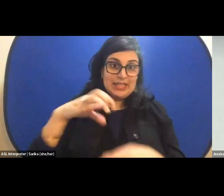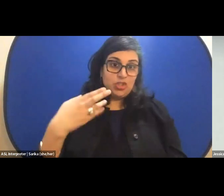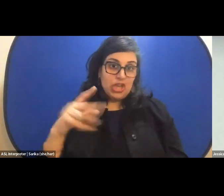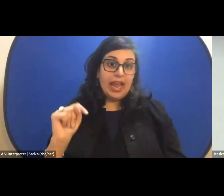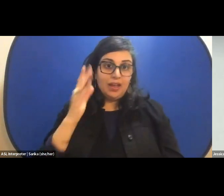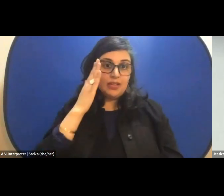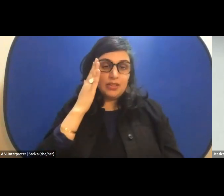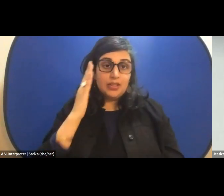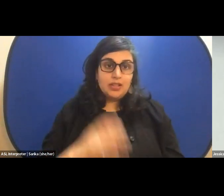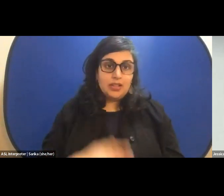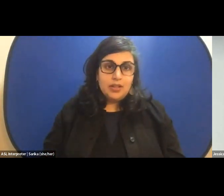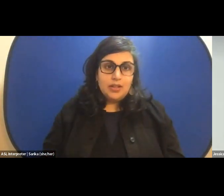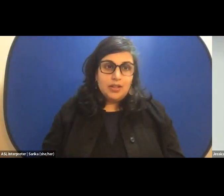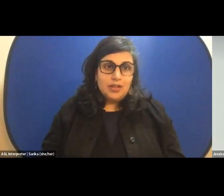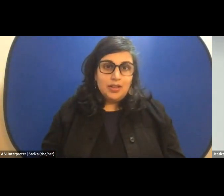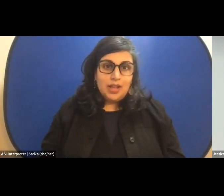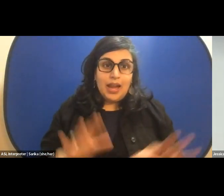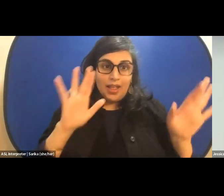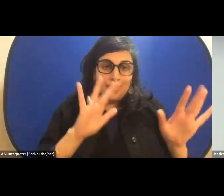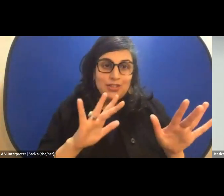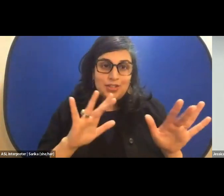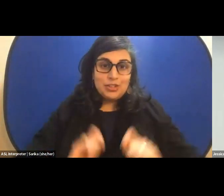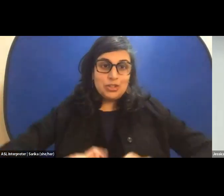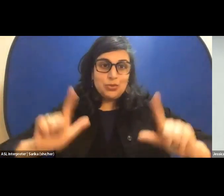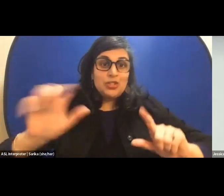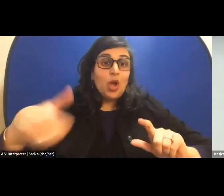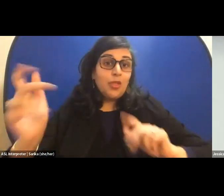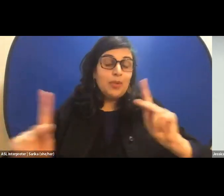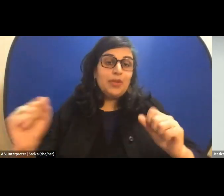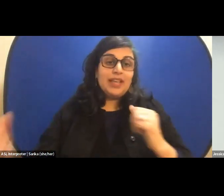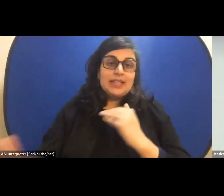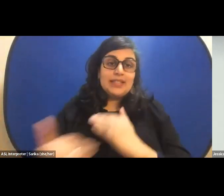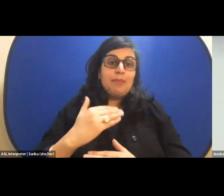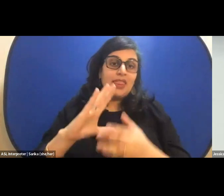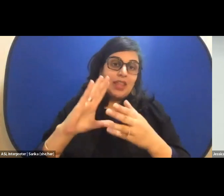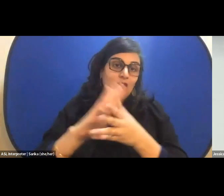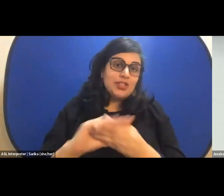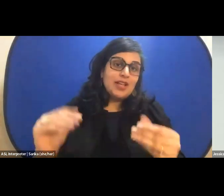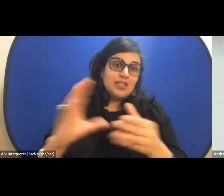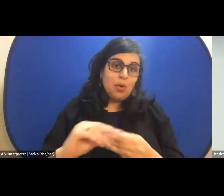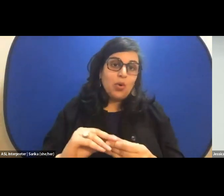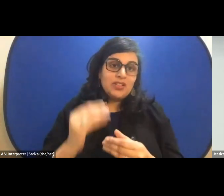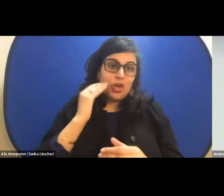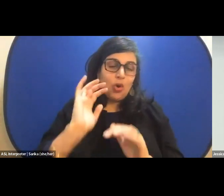after him, we will be able to put some links as well in the